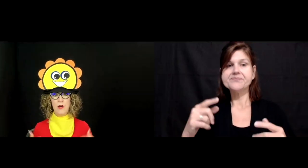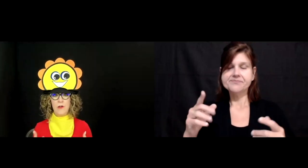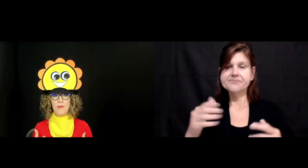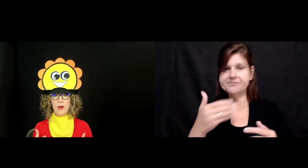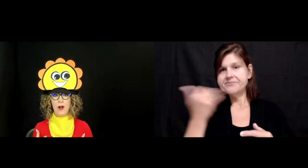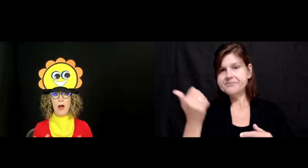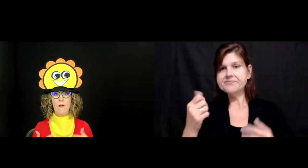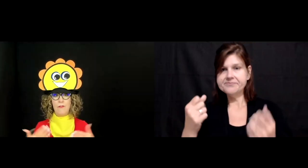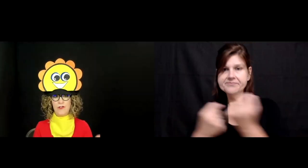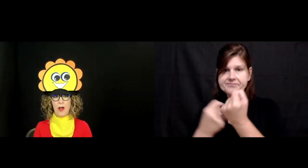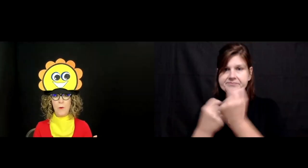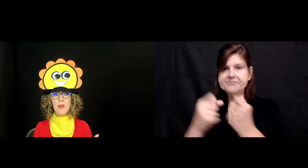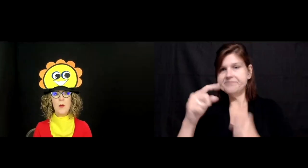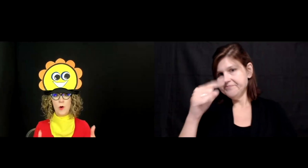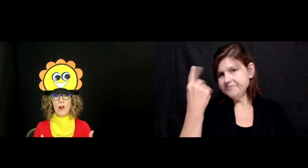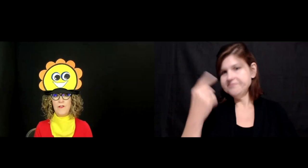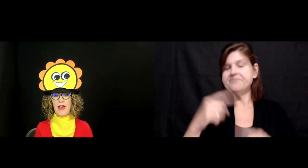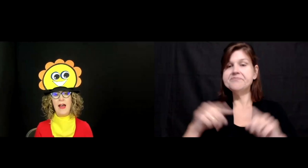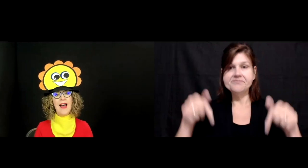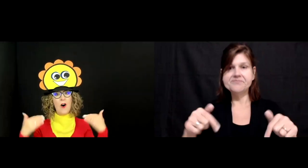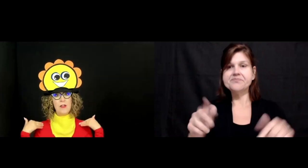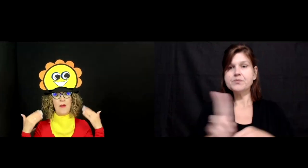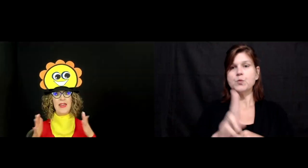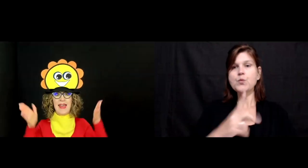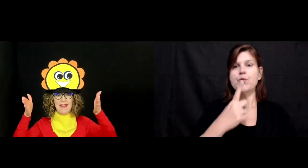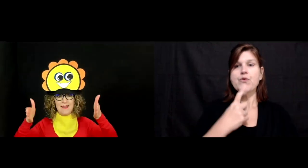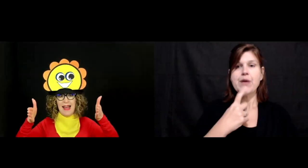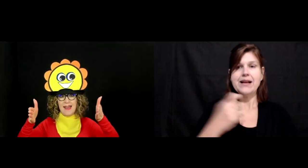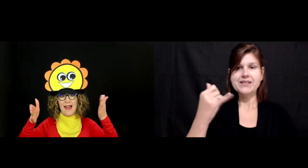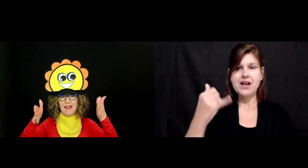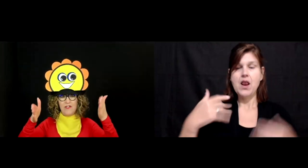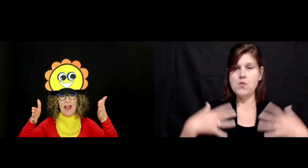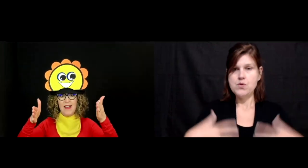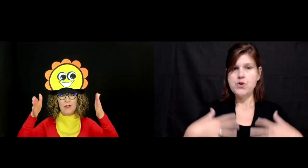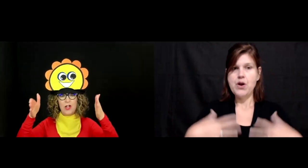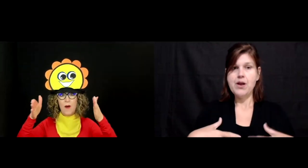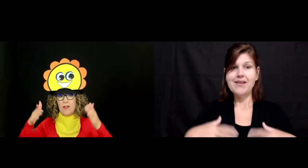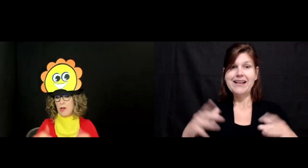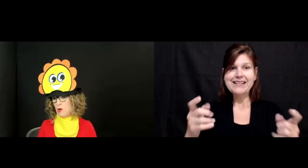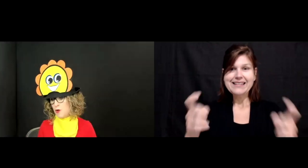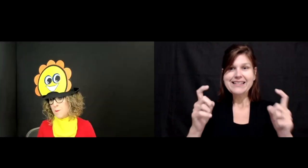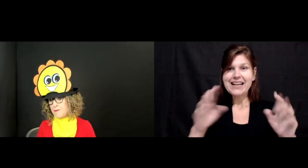the color on the show purely for that. Also, I think that guides the child to know where to look.